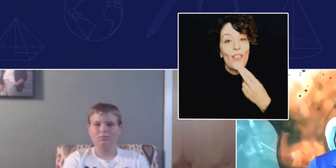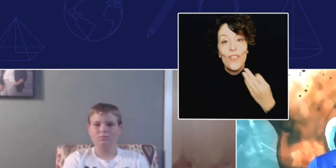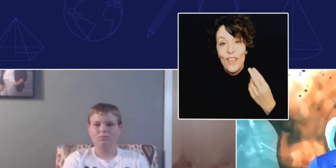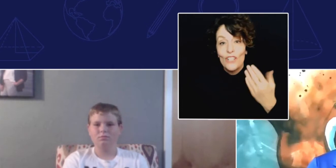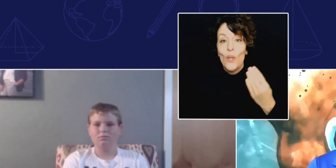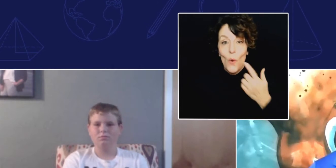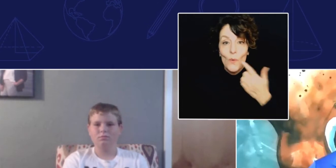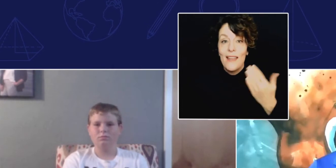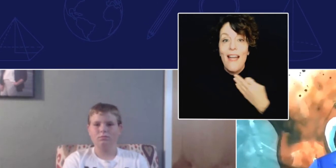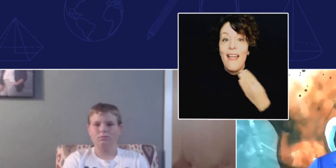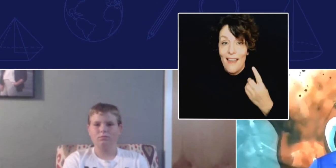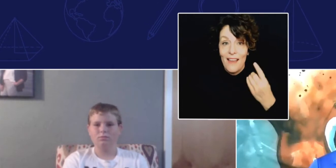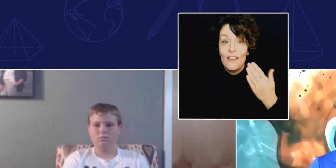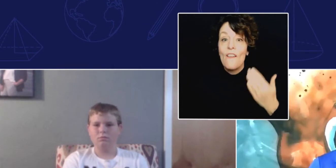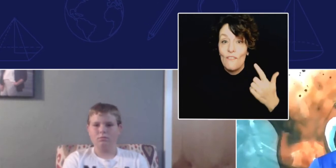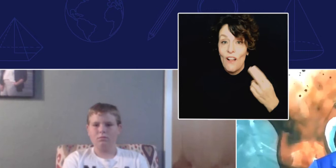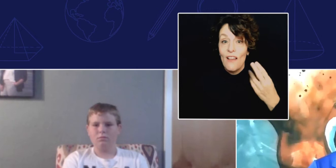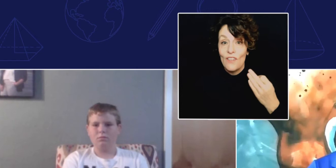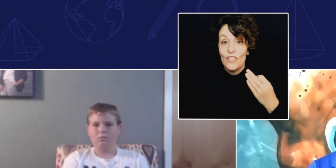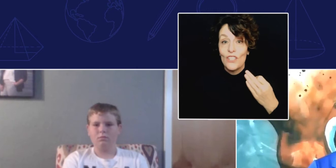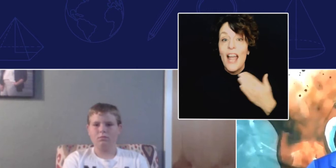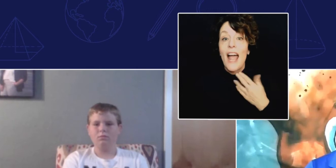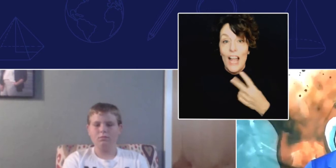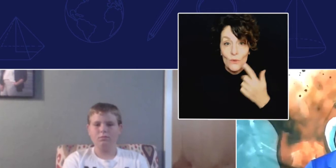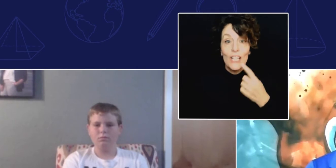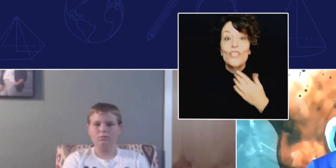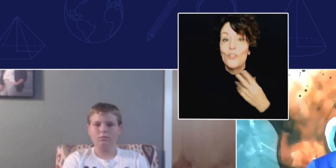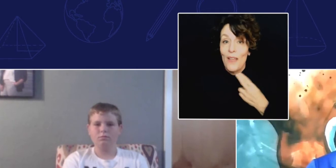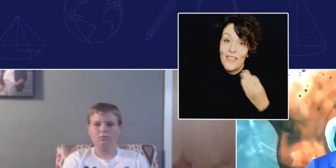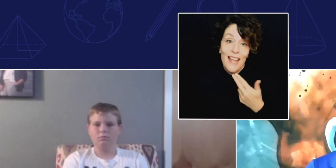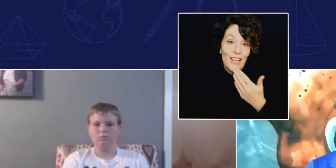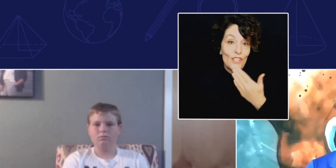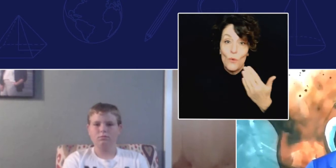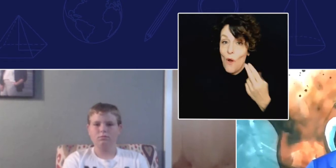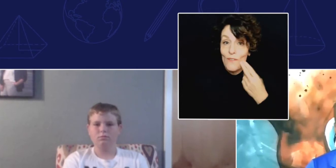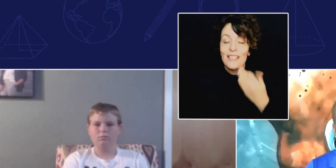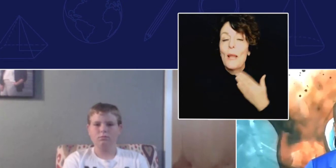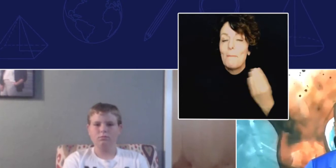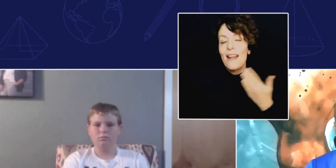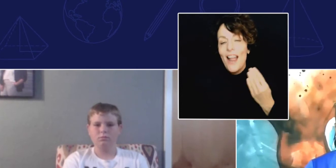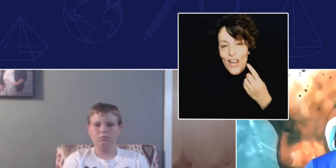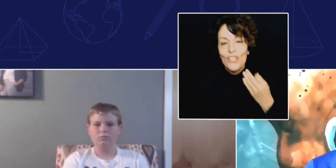well as--you know, there's only a handful of us that are actually doing this. And so, um... I get to oversee it,